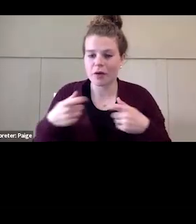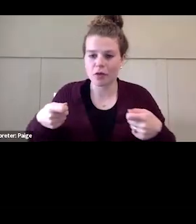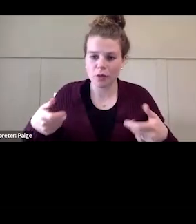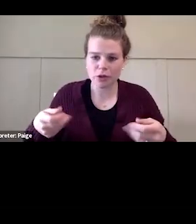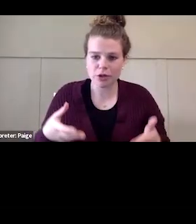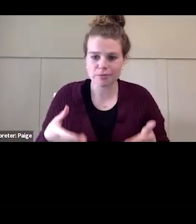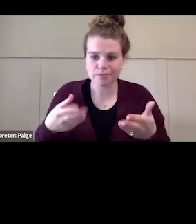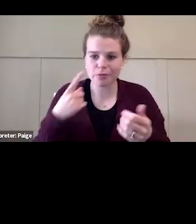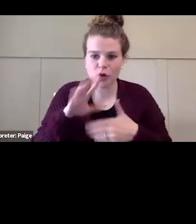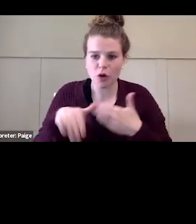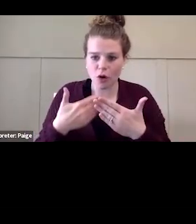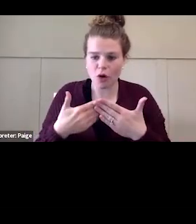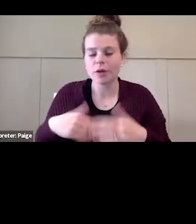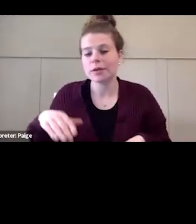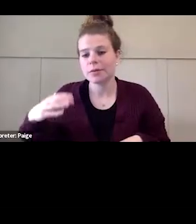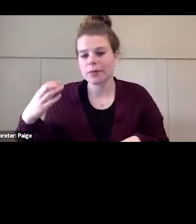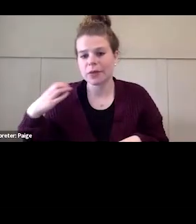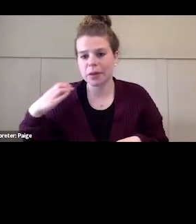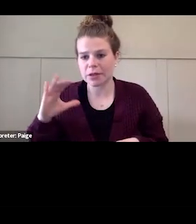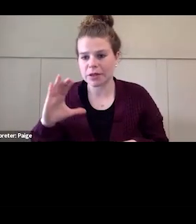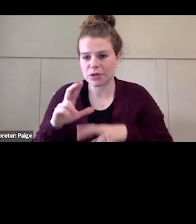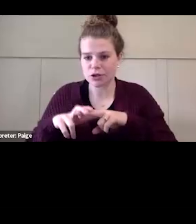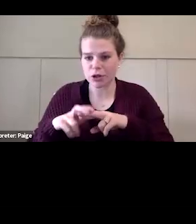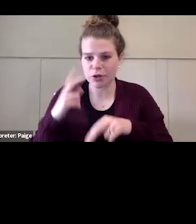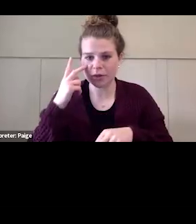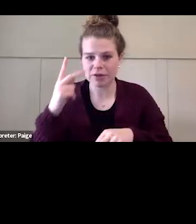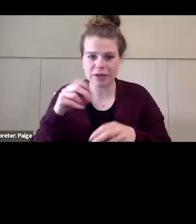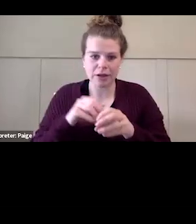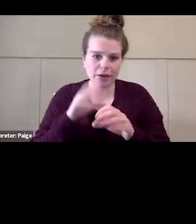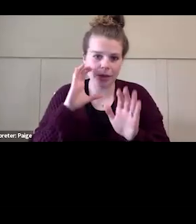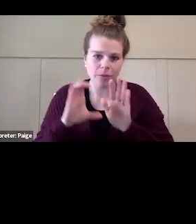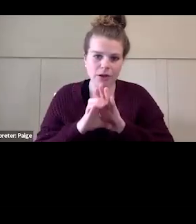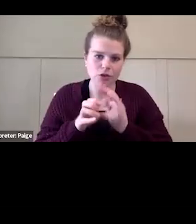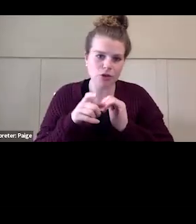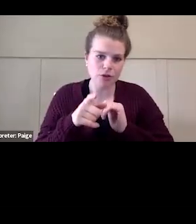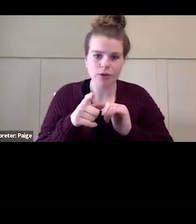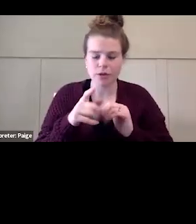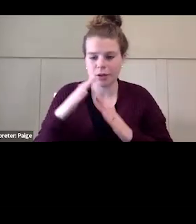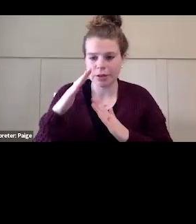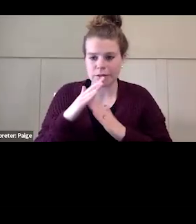That captain's chair that you see in the picture in the top corner,